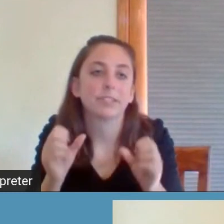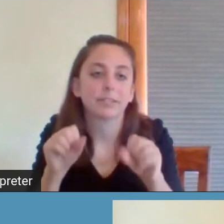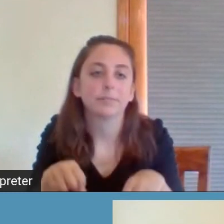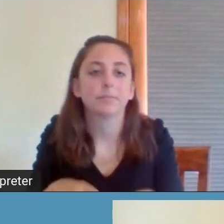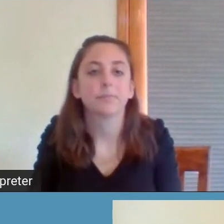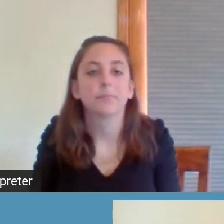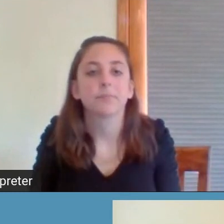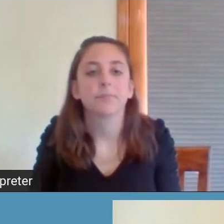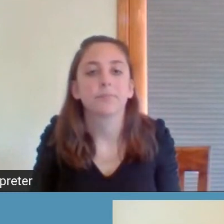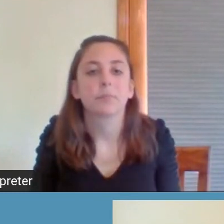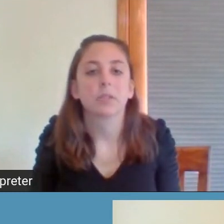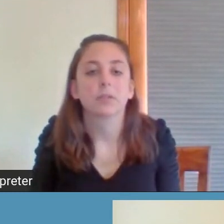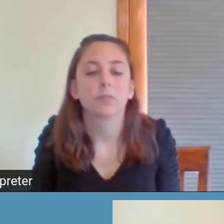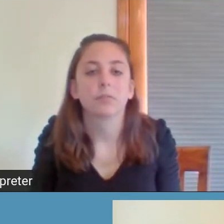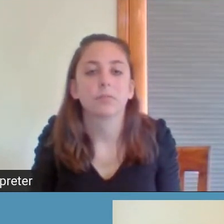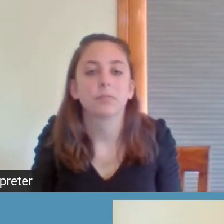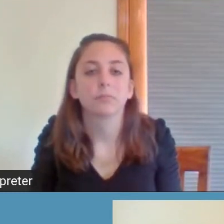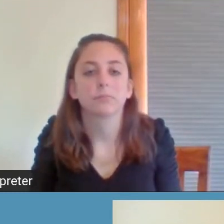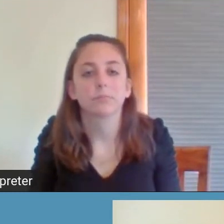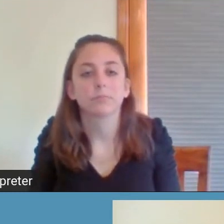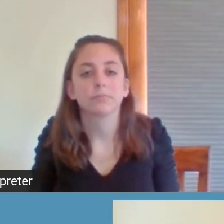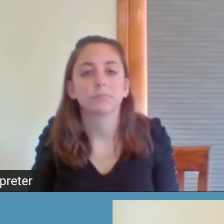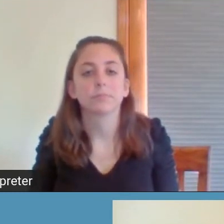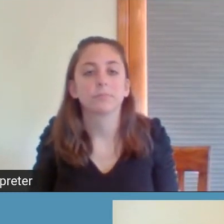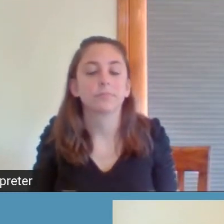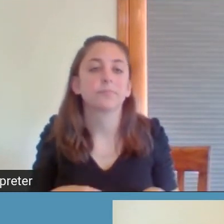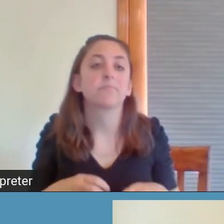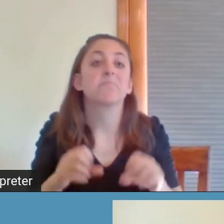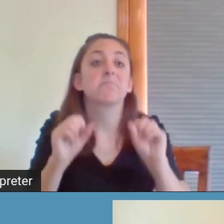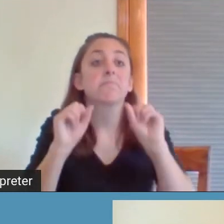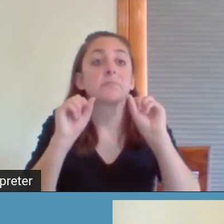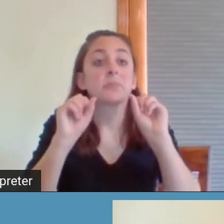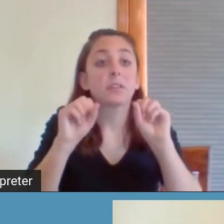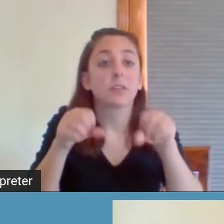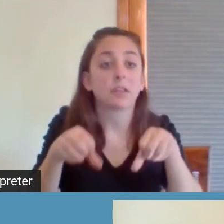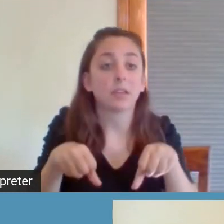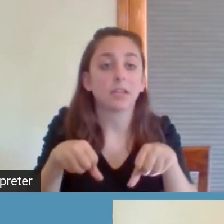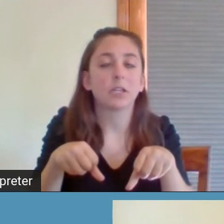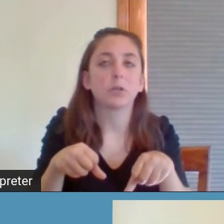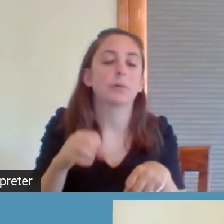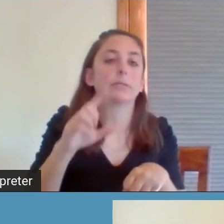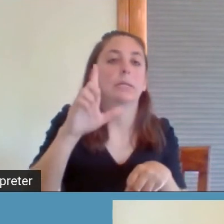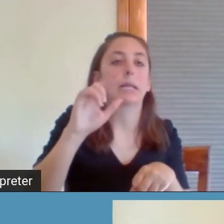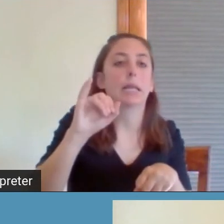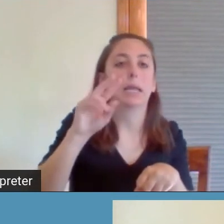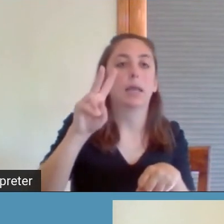but we were able to do a live video feed into second life for the exhibition that was physical